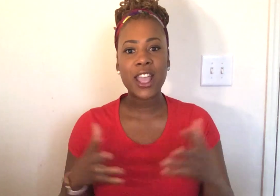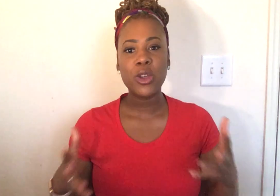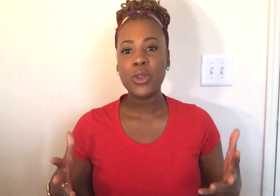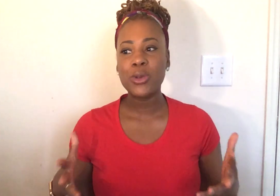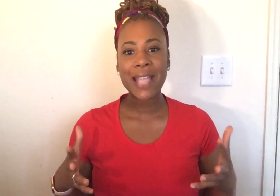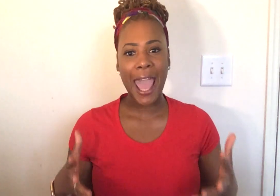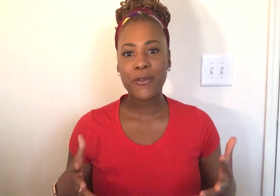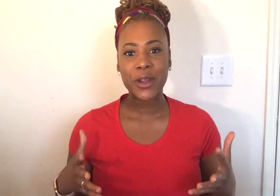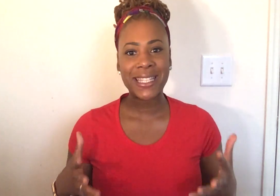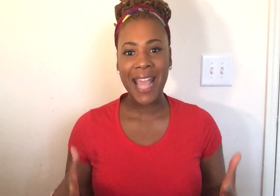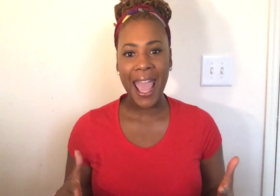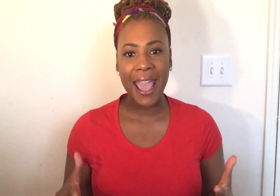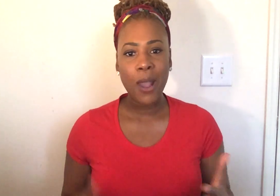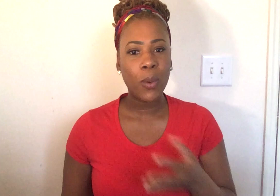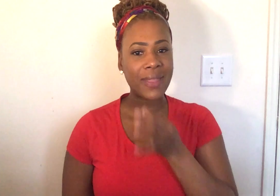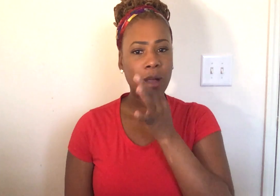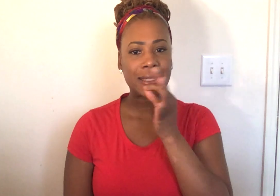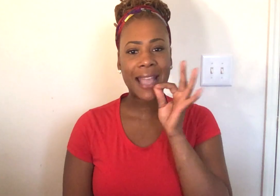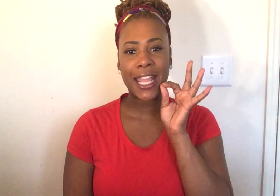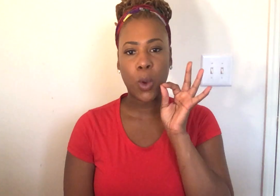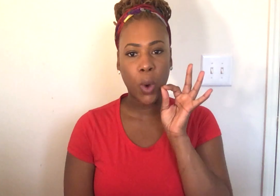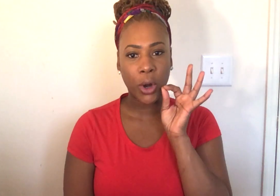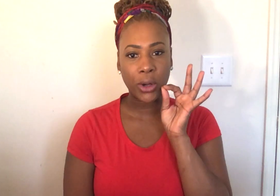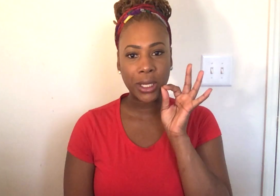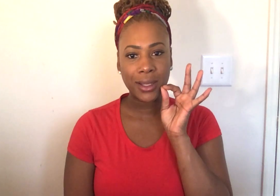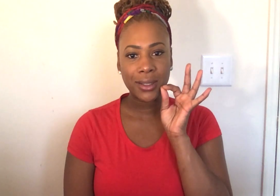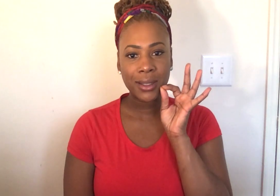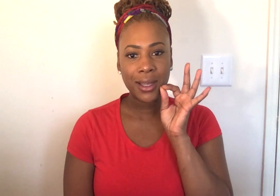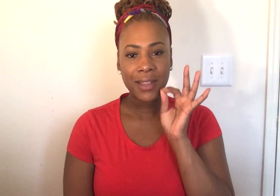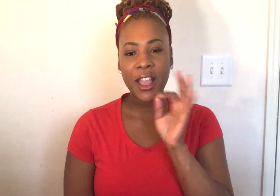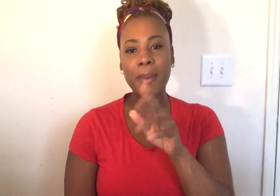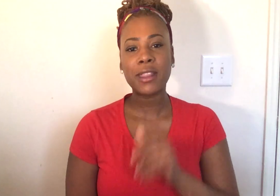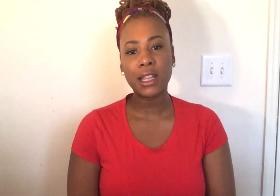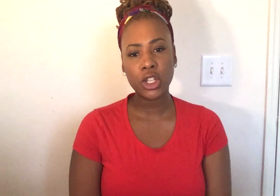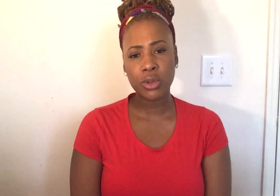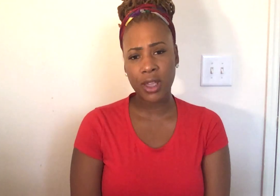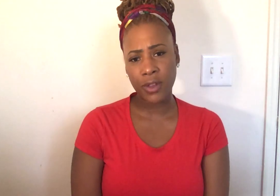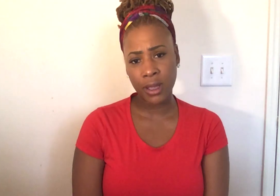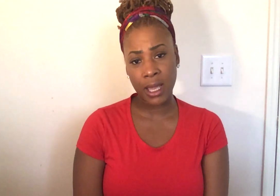you use every day without saying a word think about the looks you give your kids